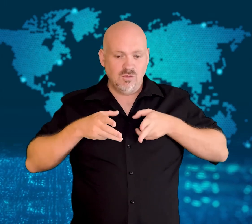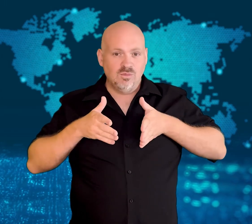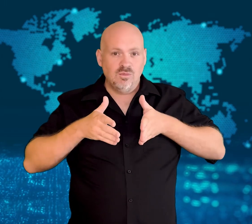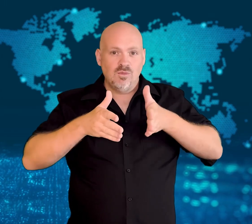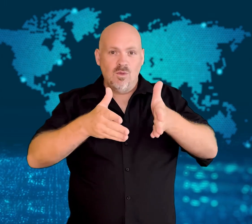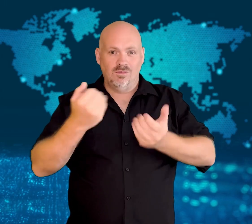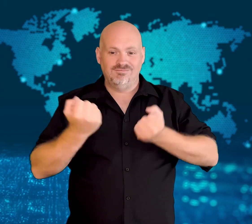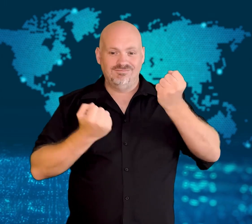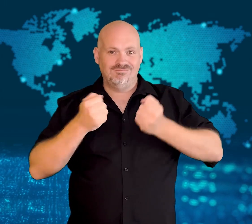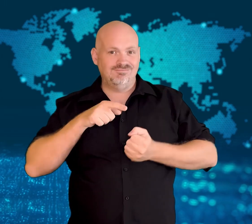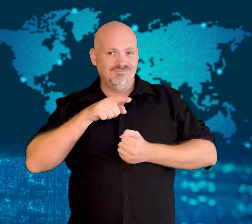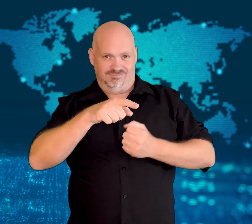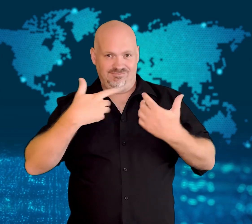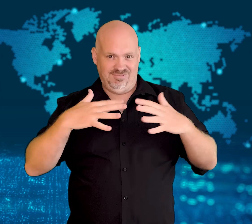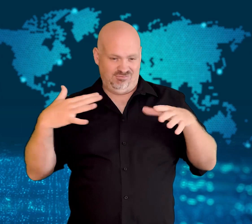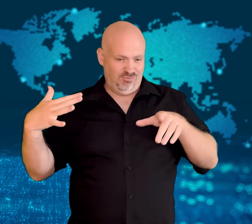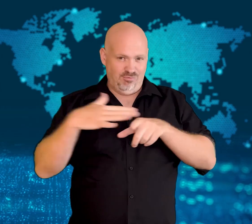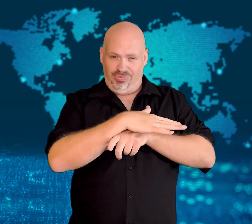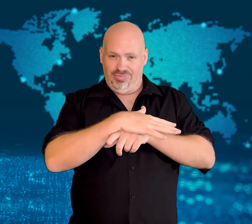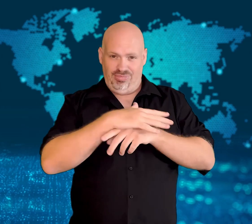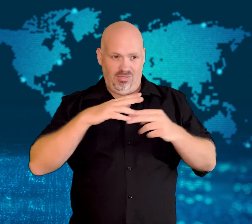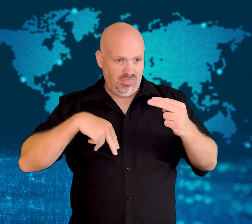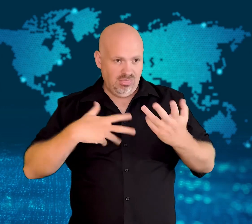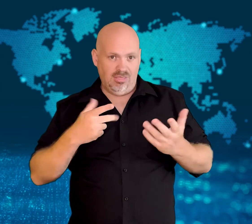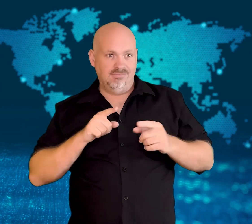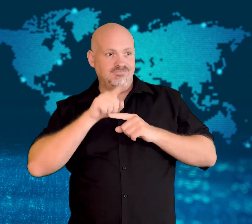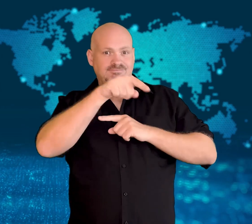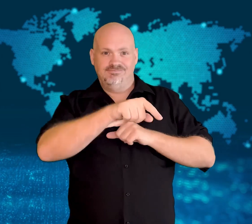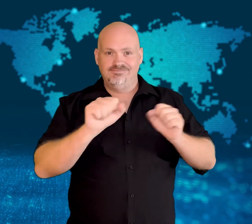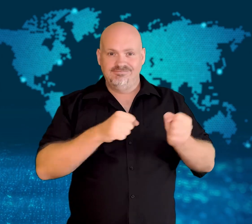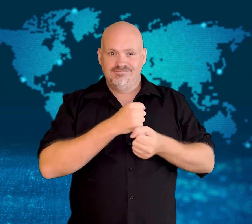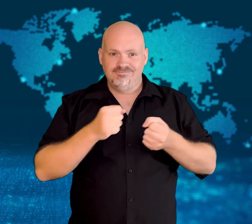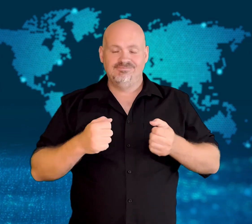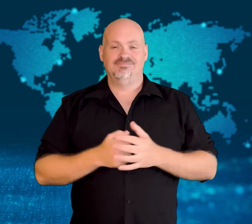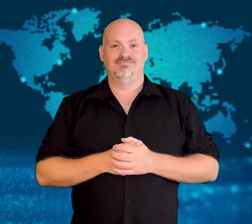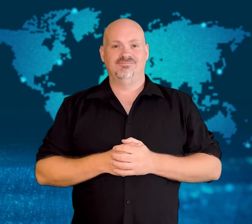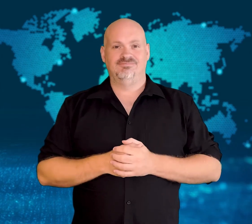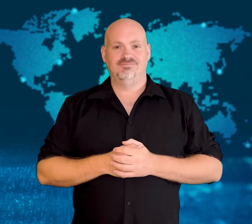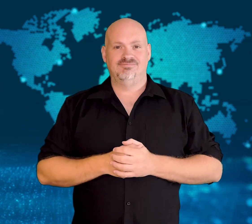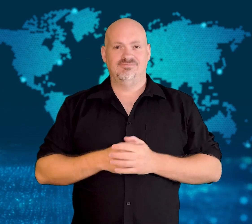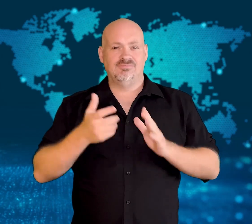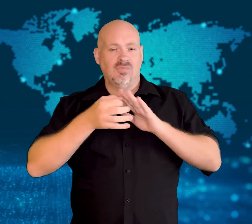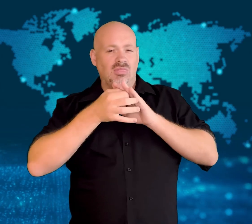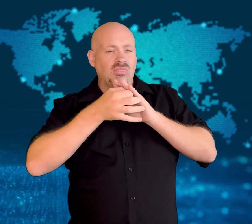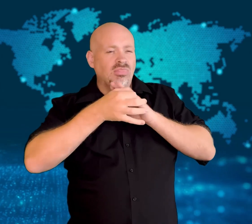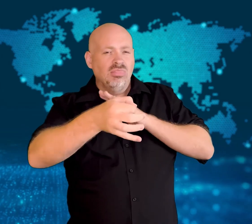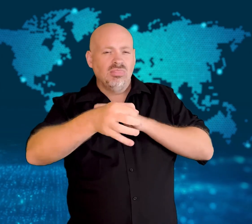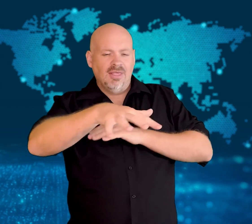been disconnected from the rest of the province due to damaged roads.